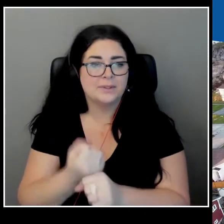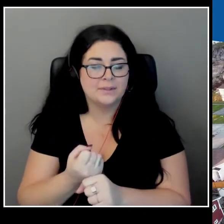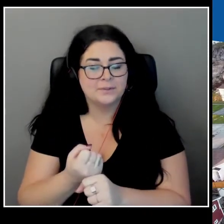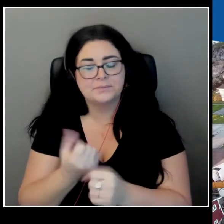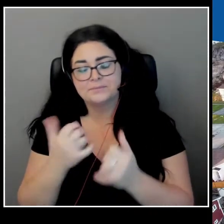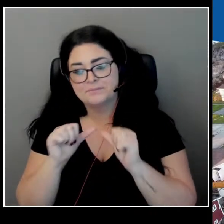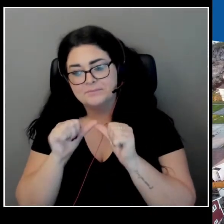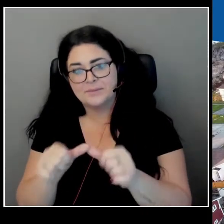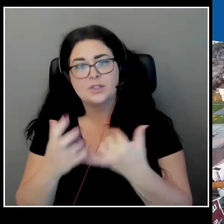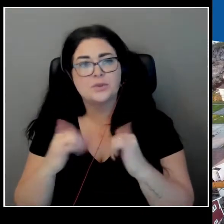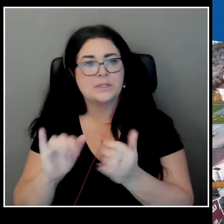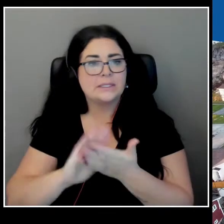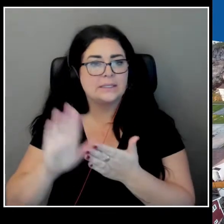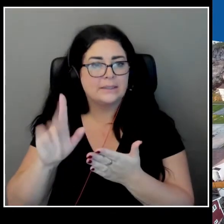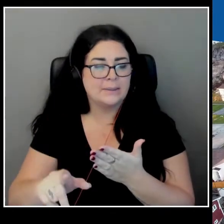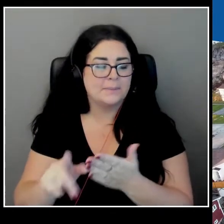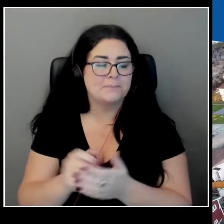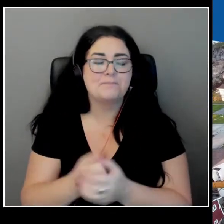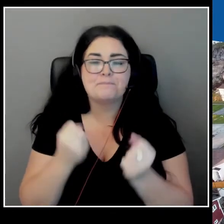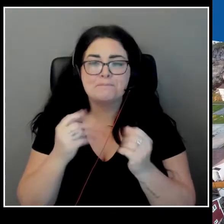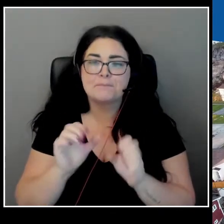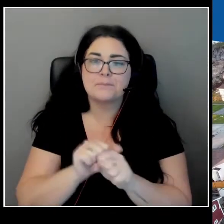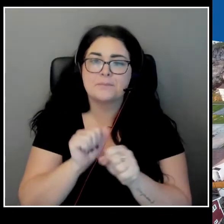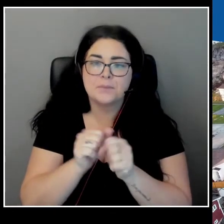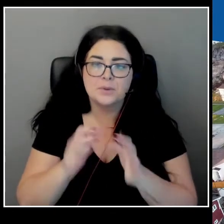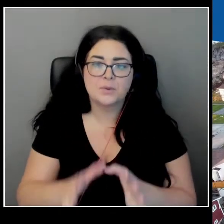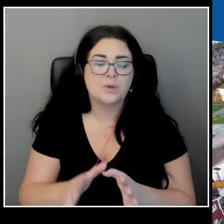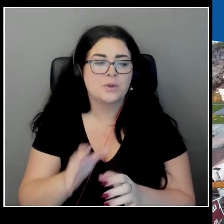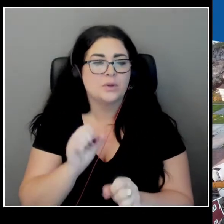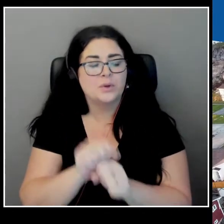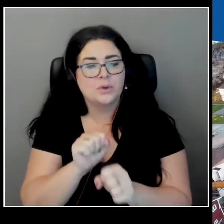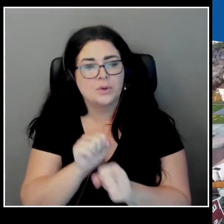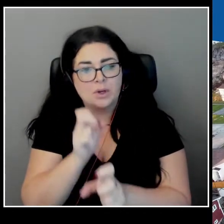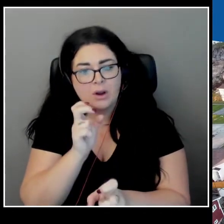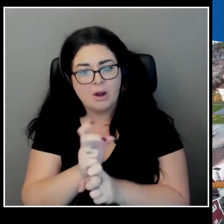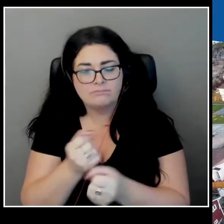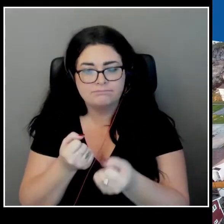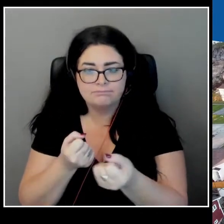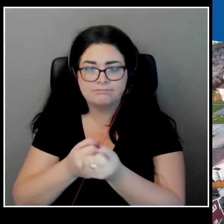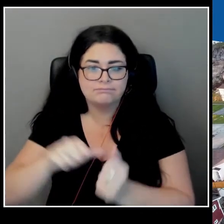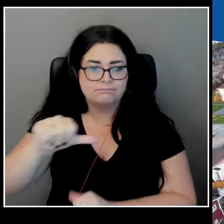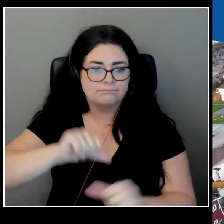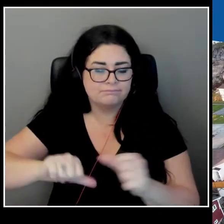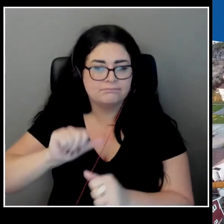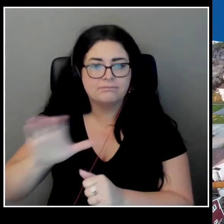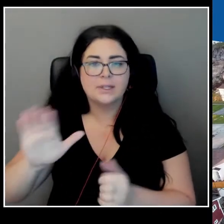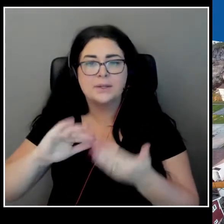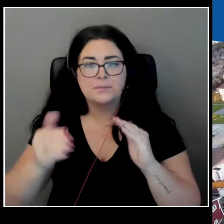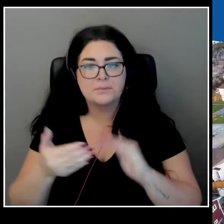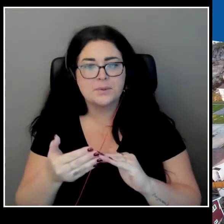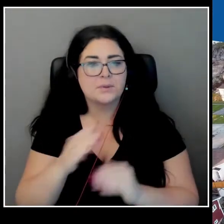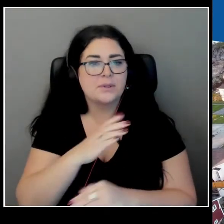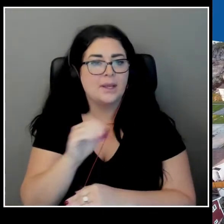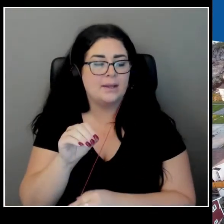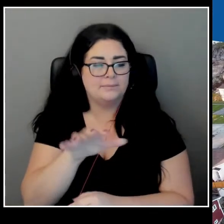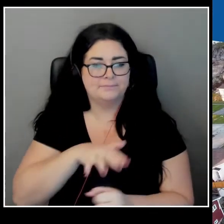Many employees worked selflessly to support one another, their communities, and our region in the rebuilding process.